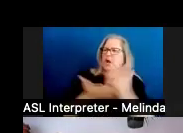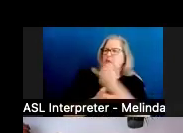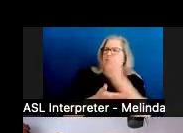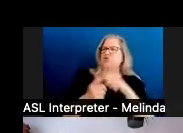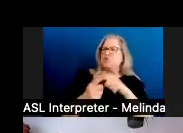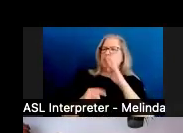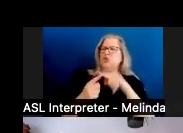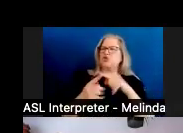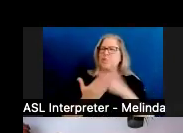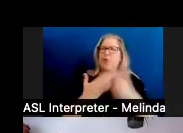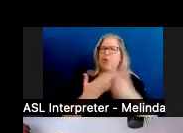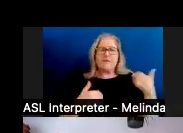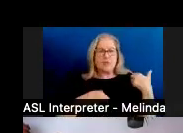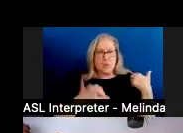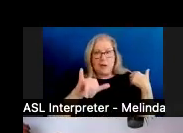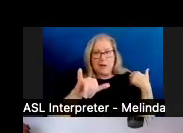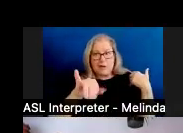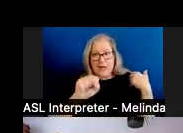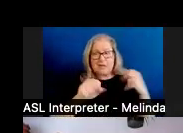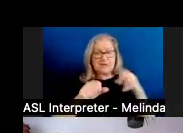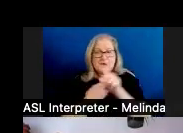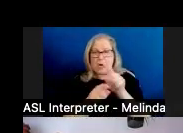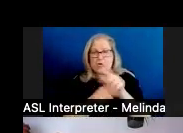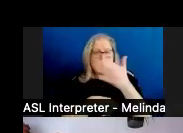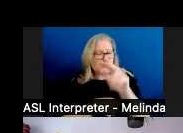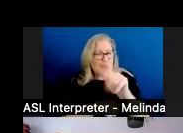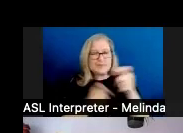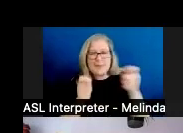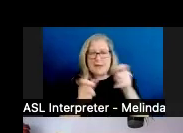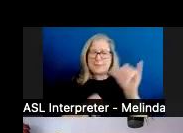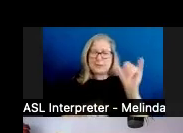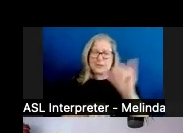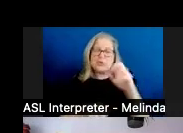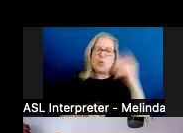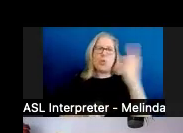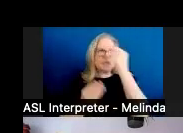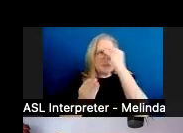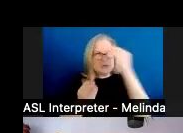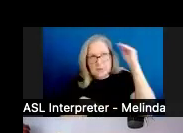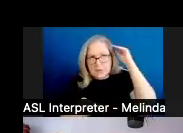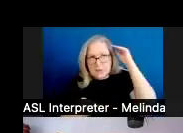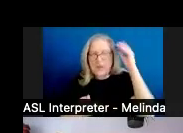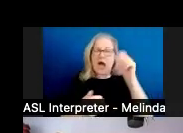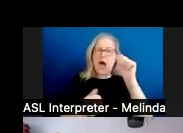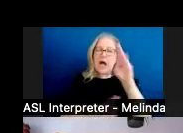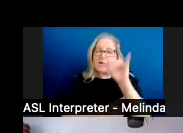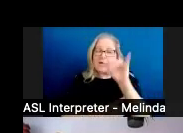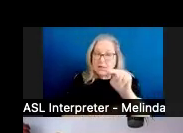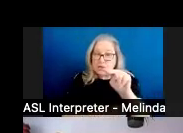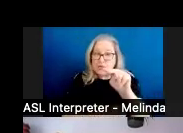This is a great spot to bring in your Grants Management Official." So just always keep those things in mind. It's administrative in nature, grants management.